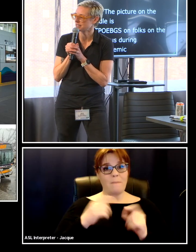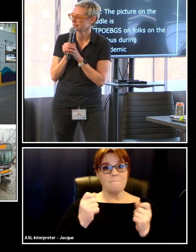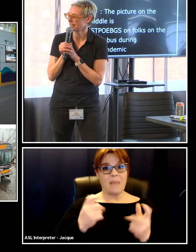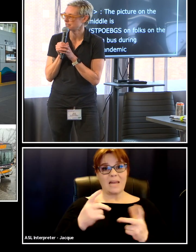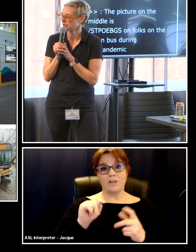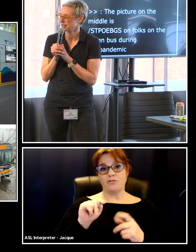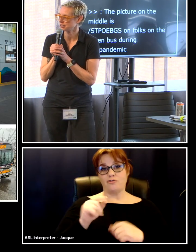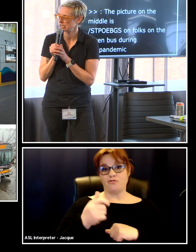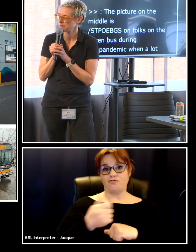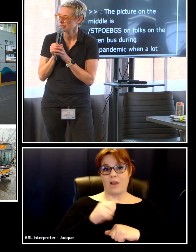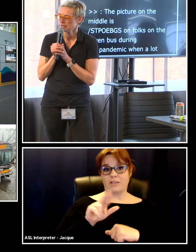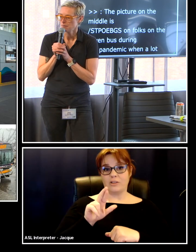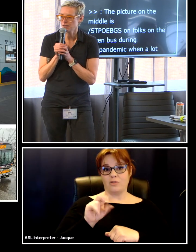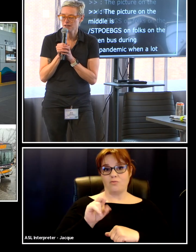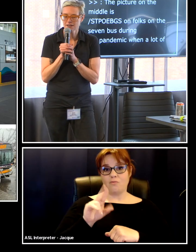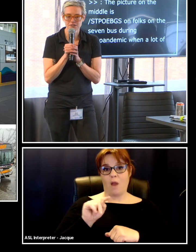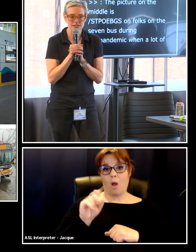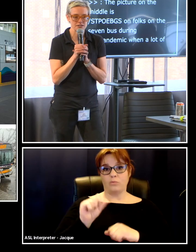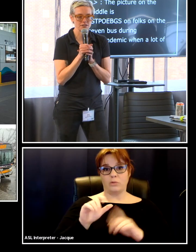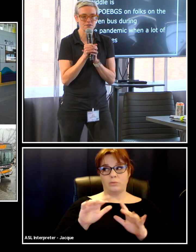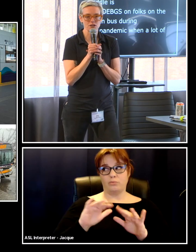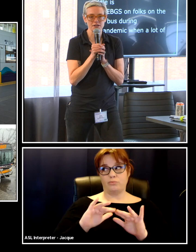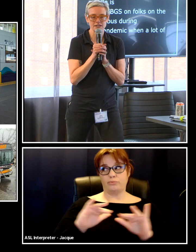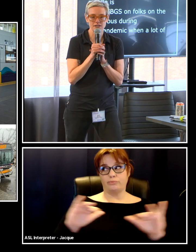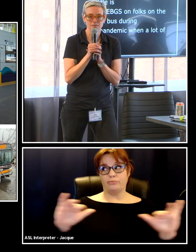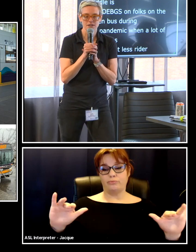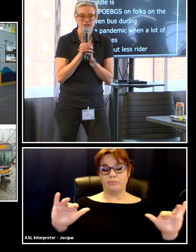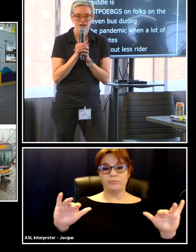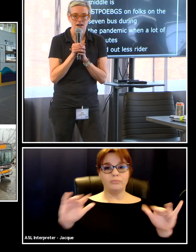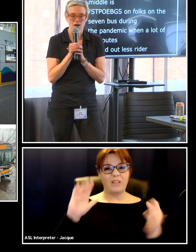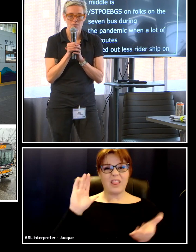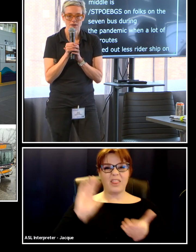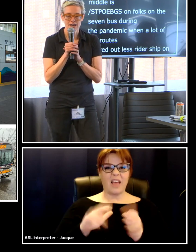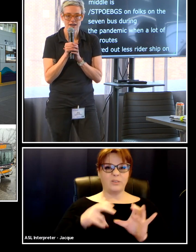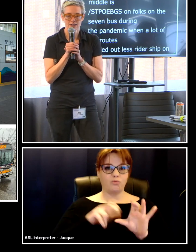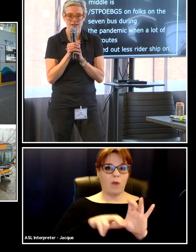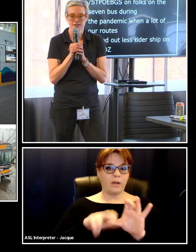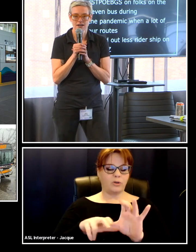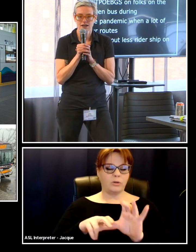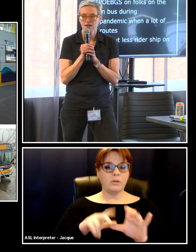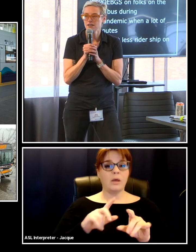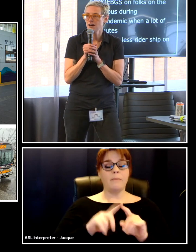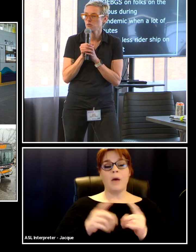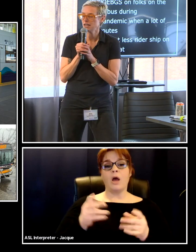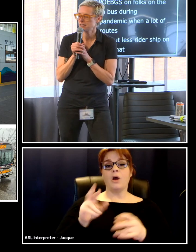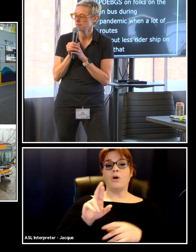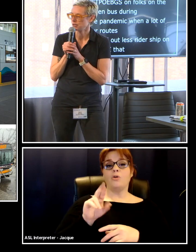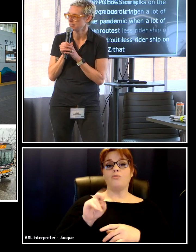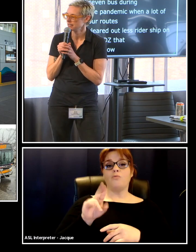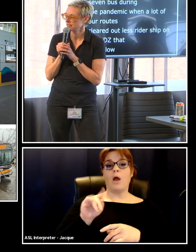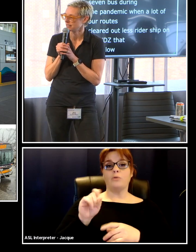was less ridership. But on routes that served low-income um and uh non-white communities and